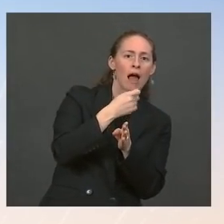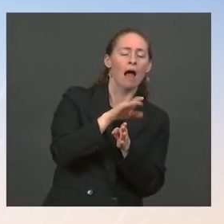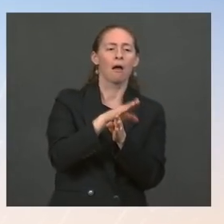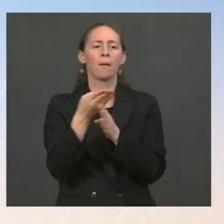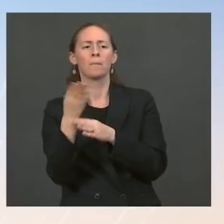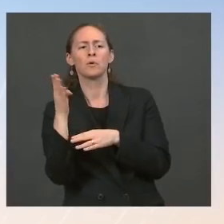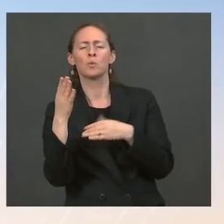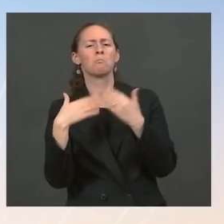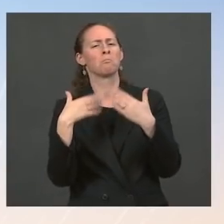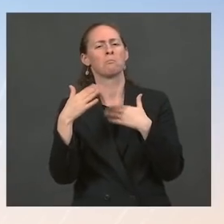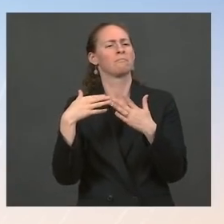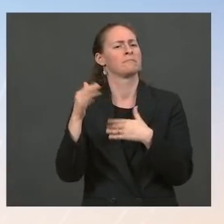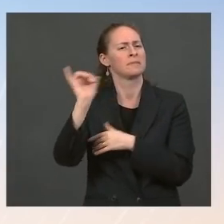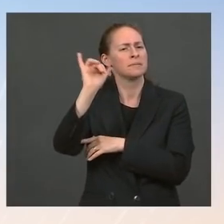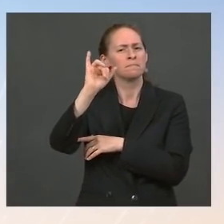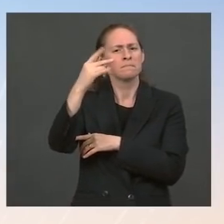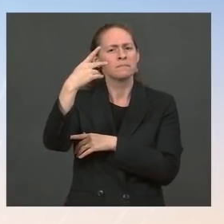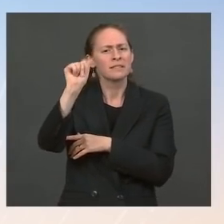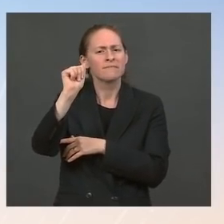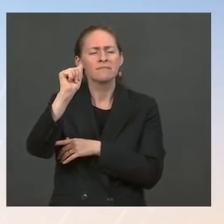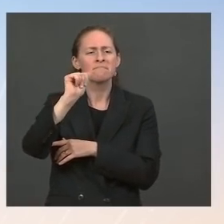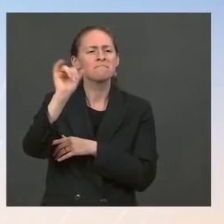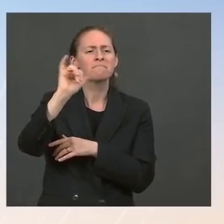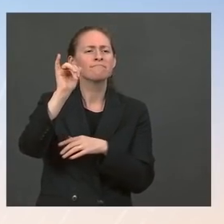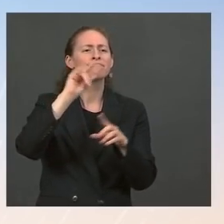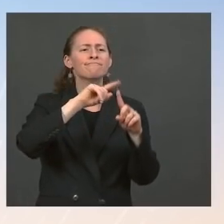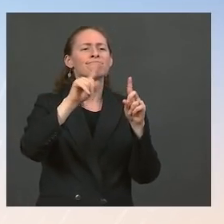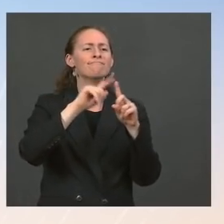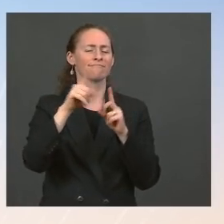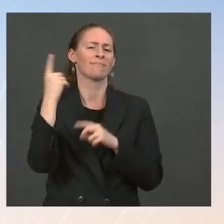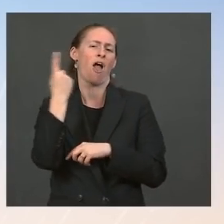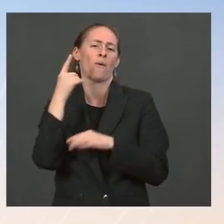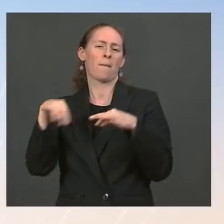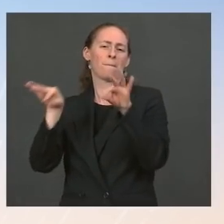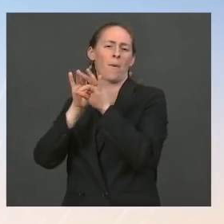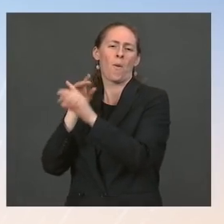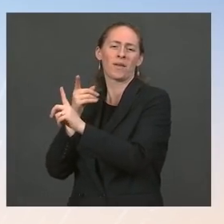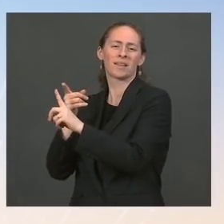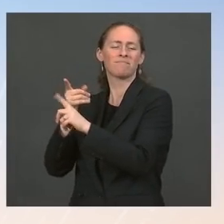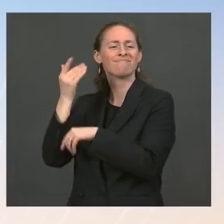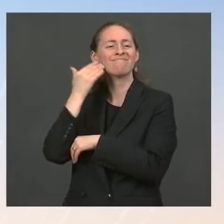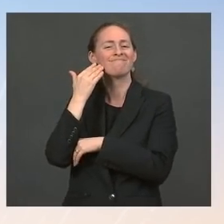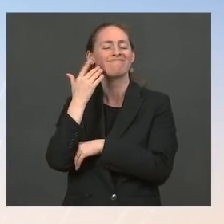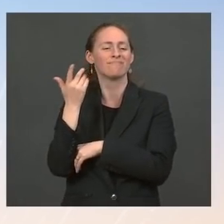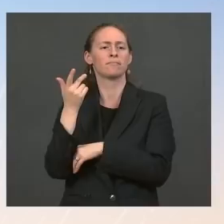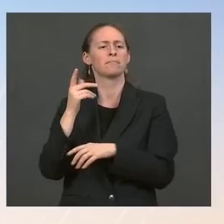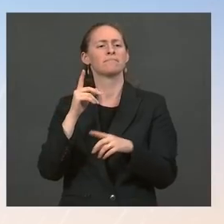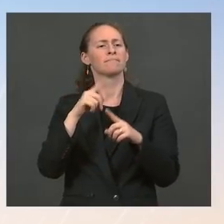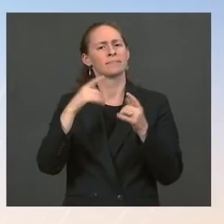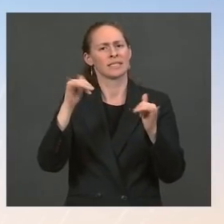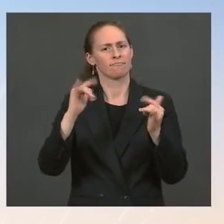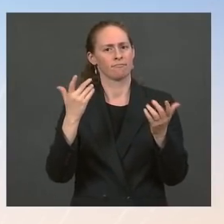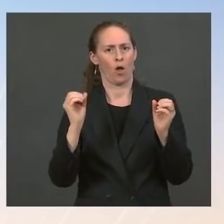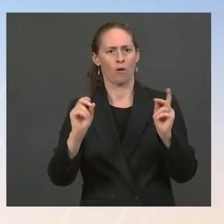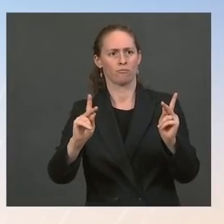as you know, close to the President's heart, but one where he has the opportunity to elevate some components of his Build Back Better Agenda,